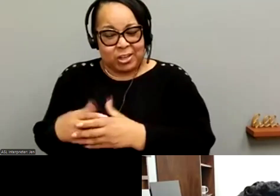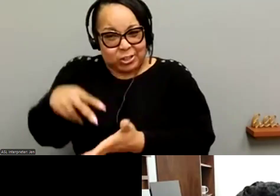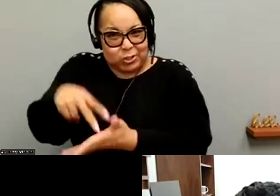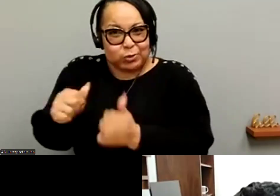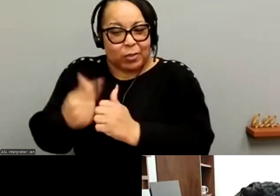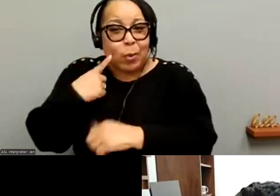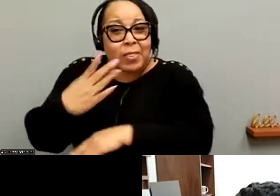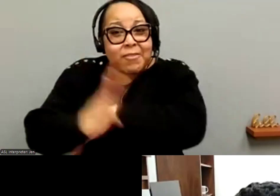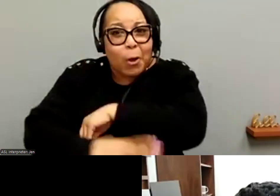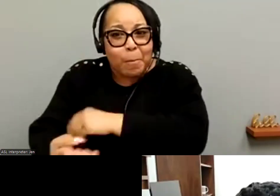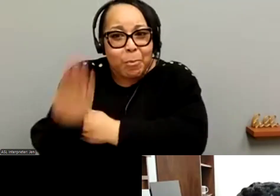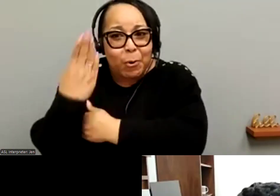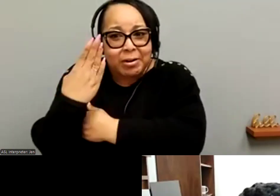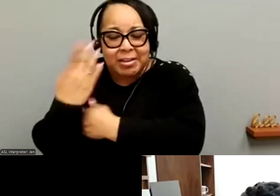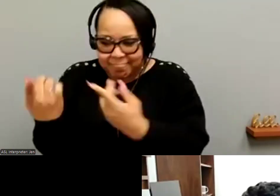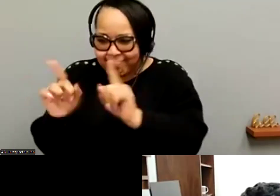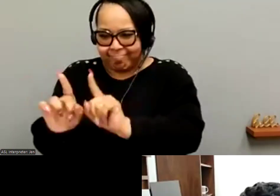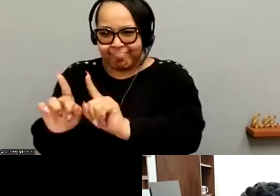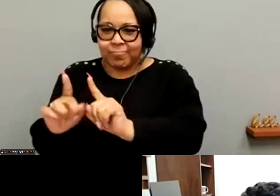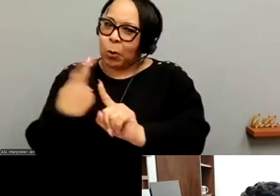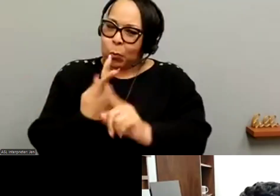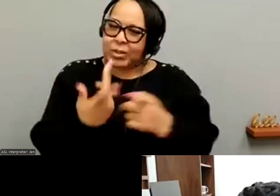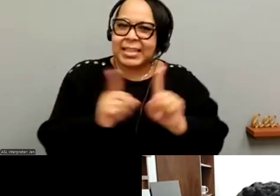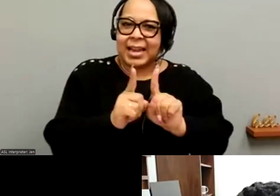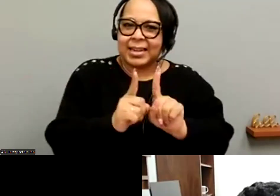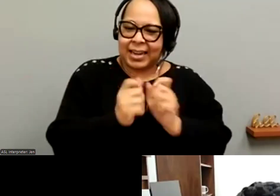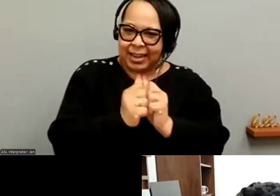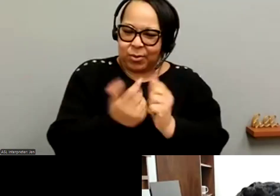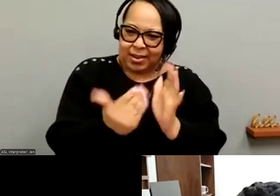13:14:46 morning, we are standing 13:14:47 together again today telling you